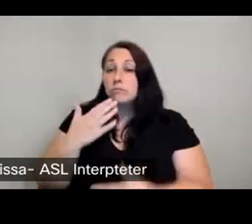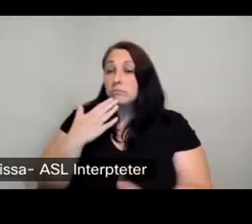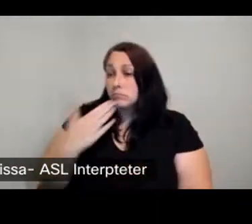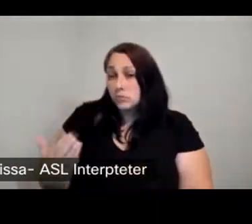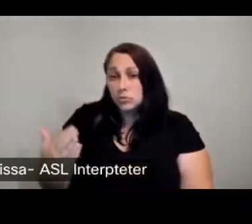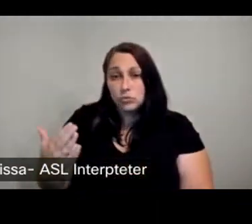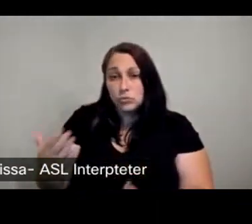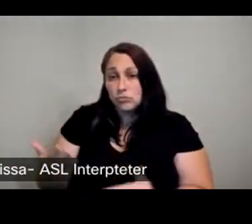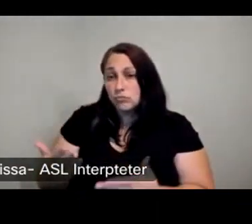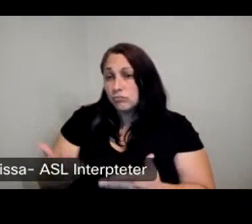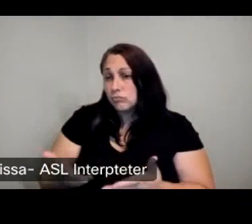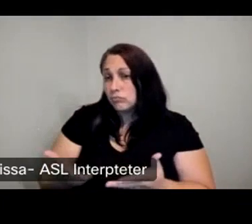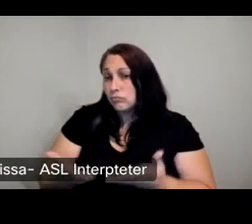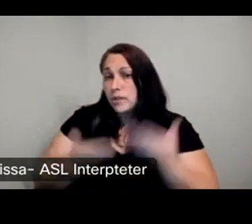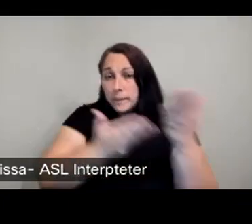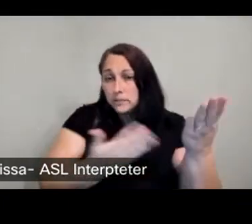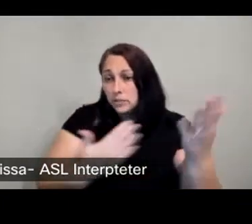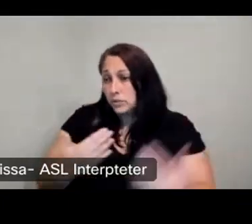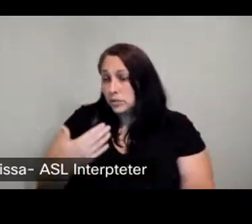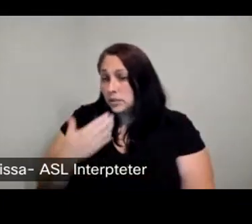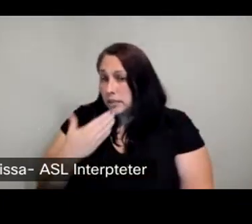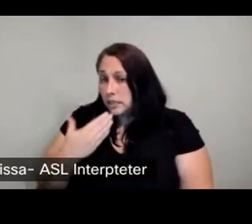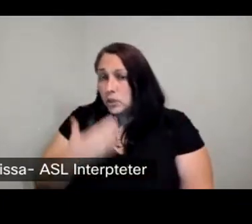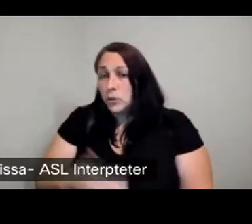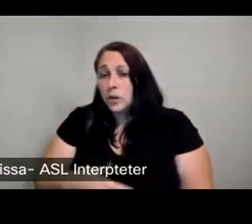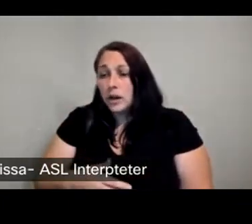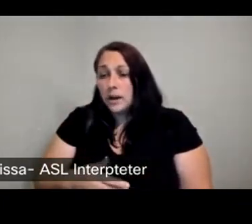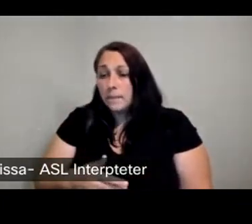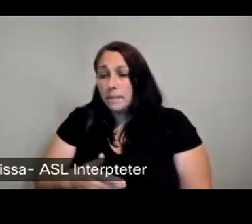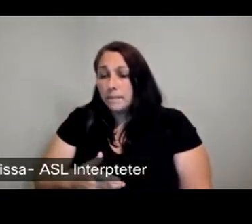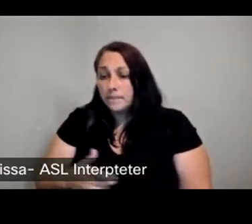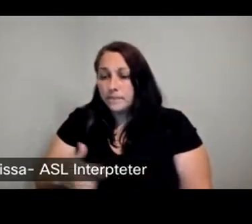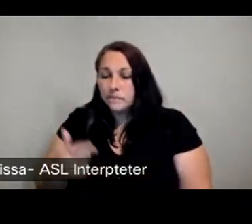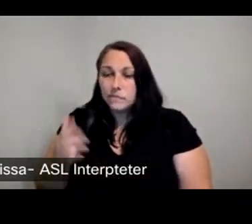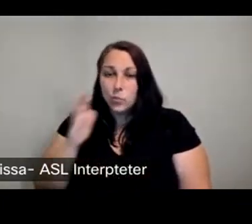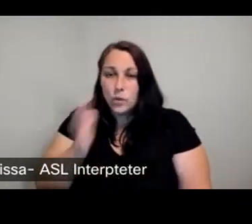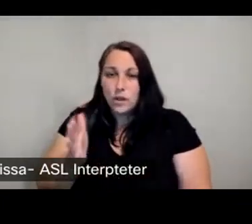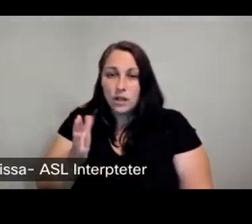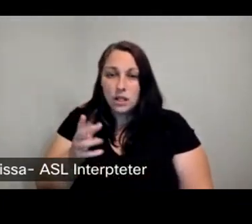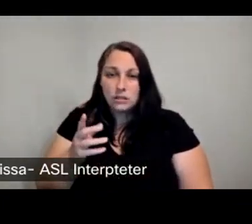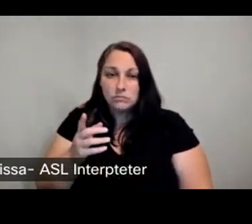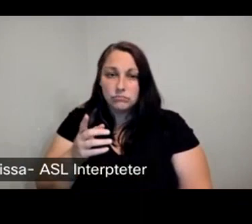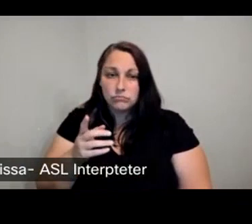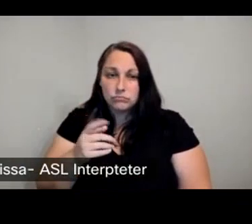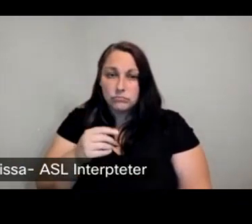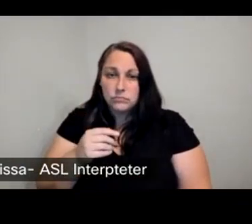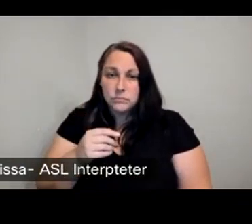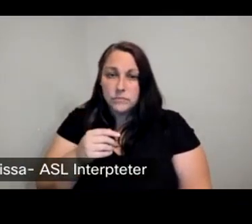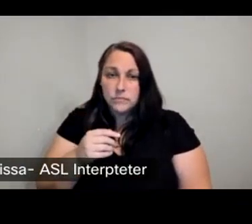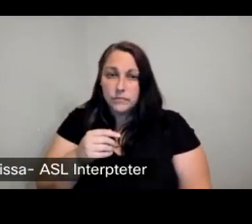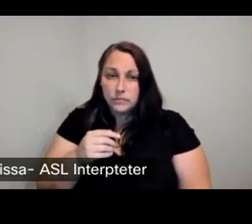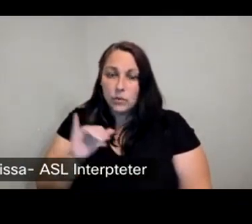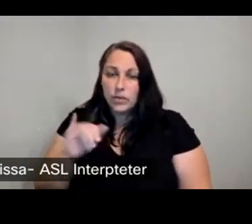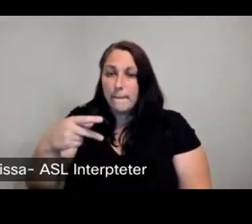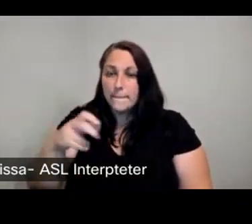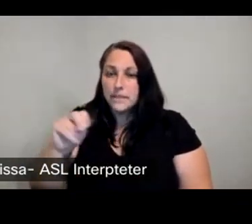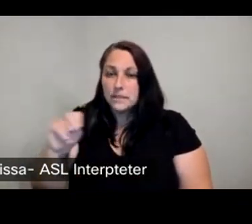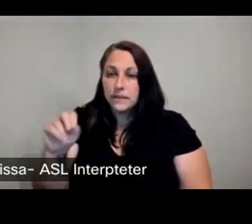Mr Right told him I think um uh we'll look into um the Pennsylvania Avenue Improvement project